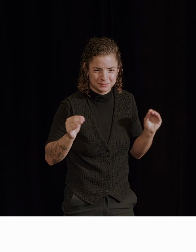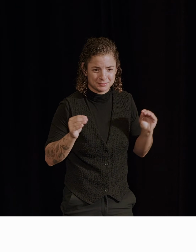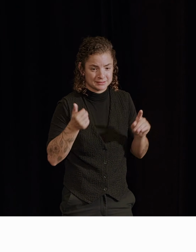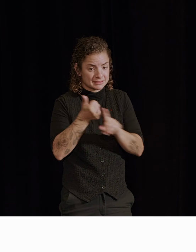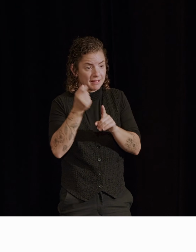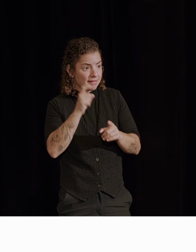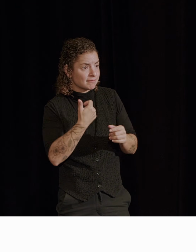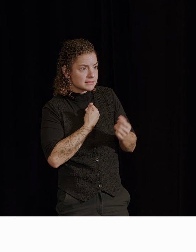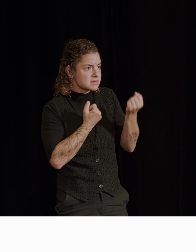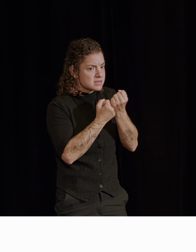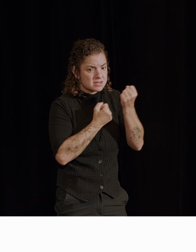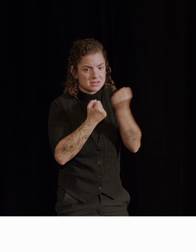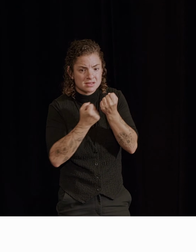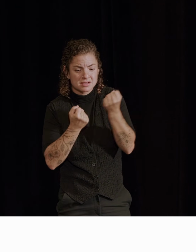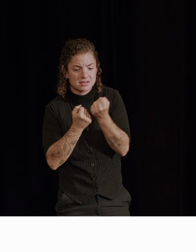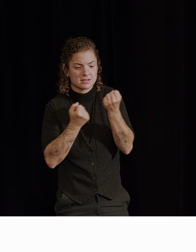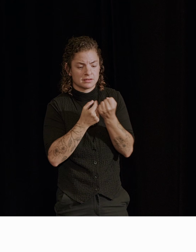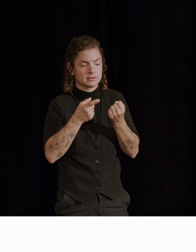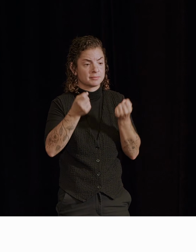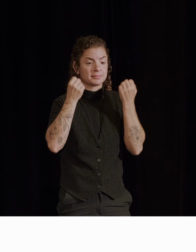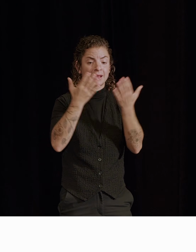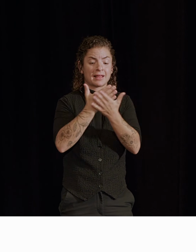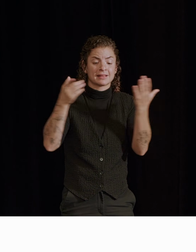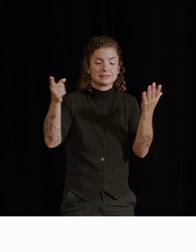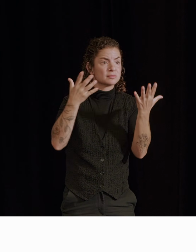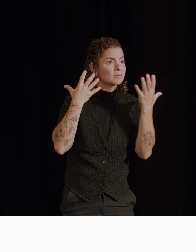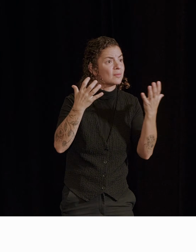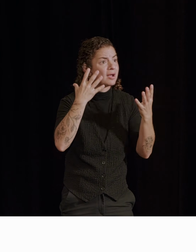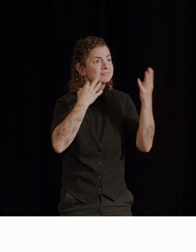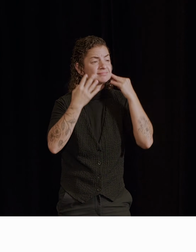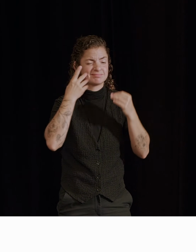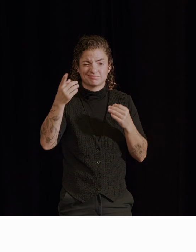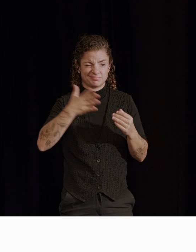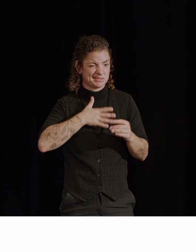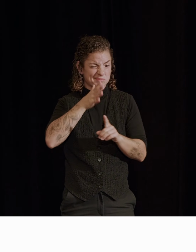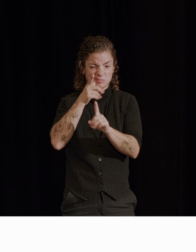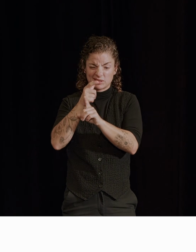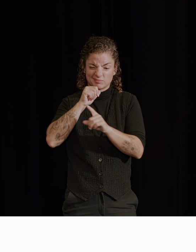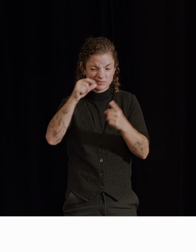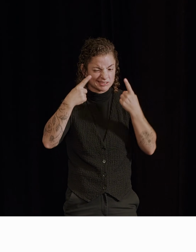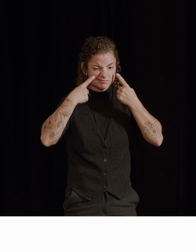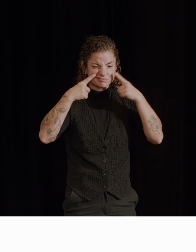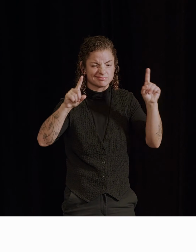her potential in education and in career from what I know would have been possible.